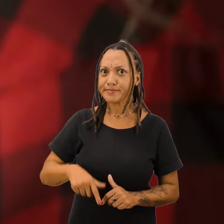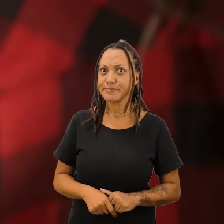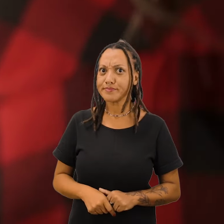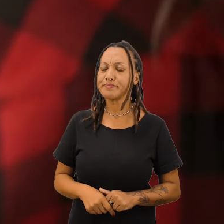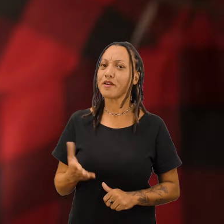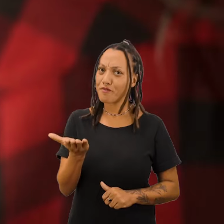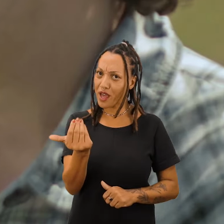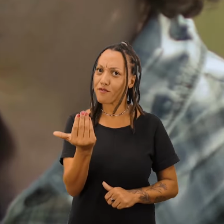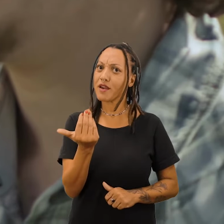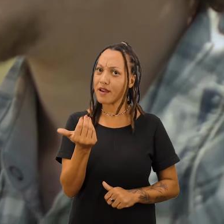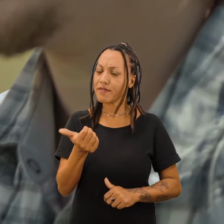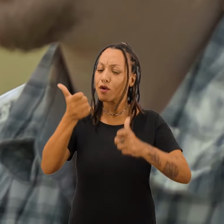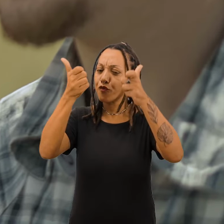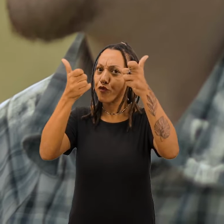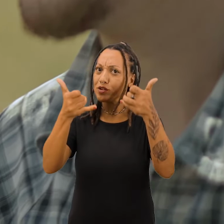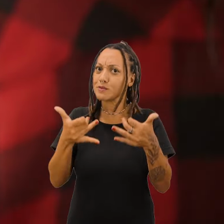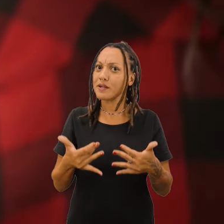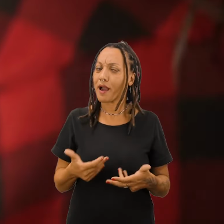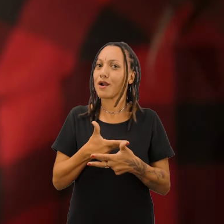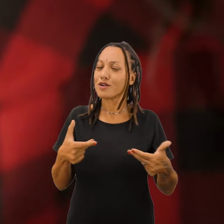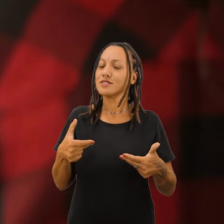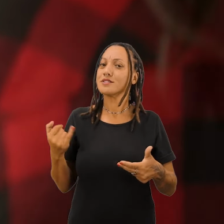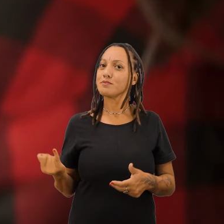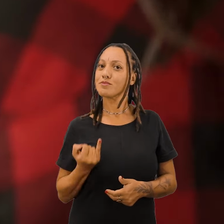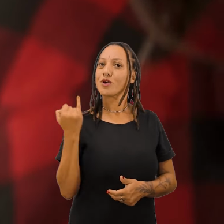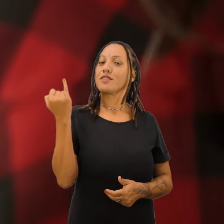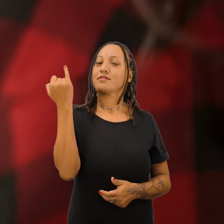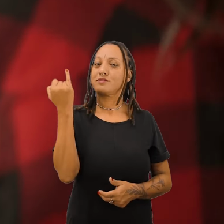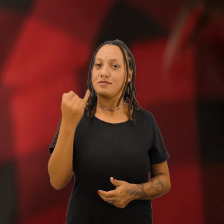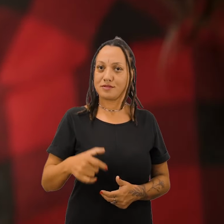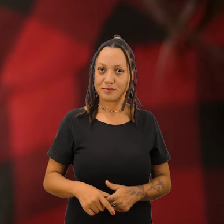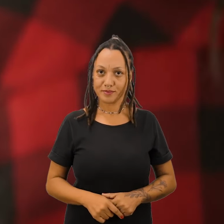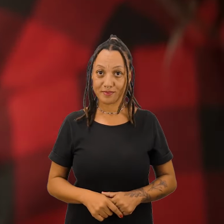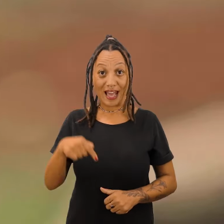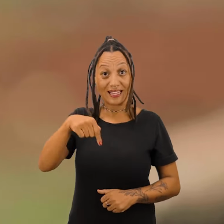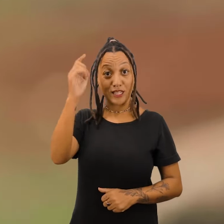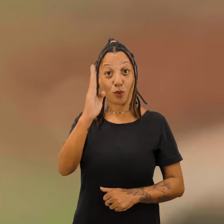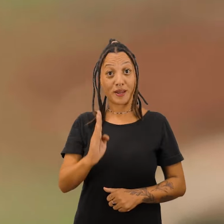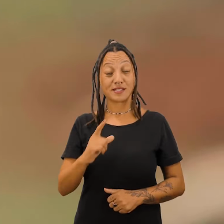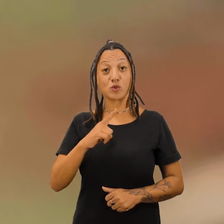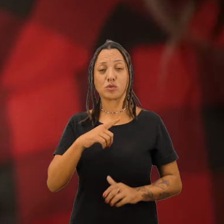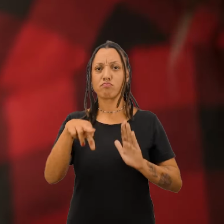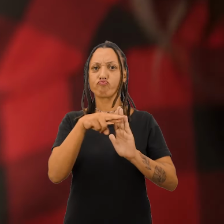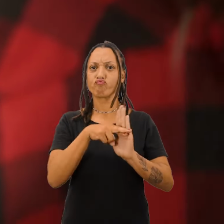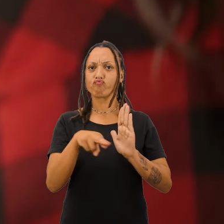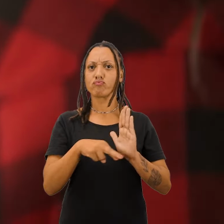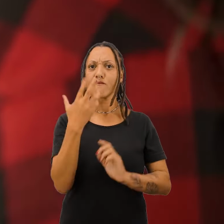I didn't teach you that. What is this madness? Come closer, there are a few things you need to know. before anything else.